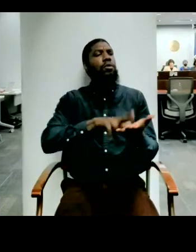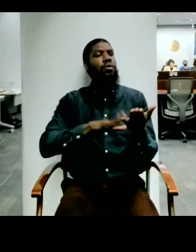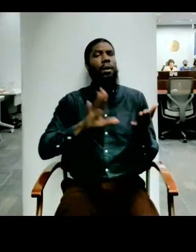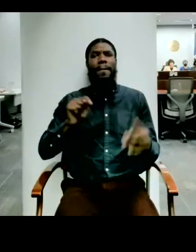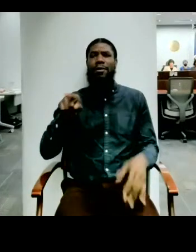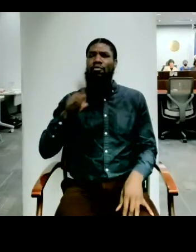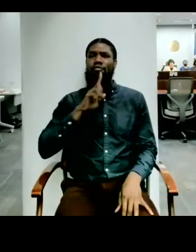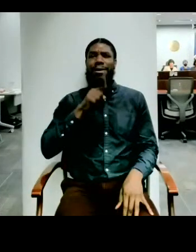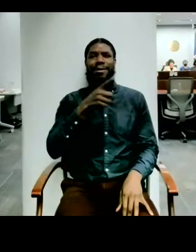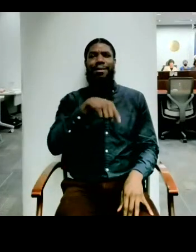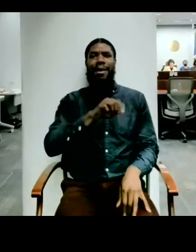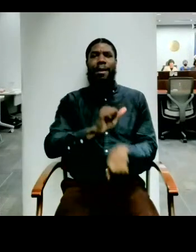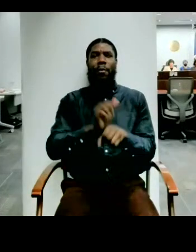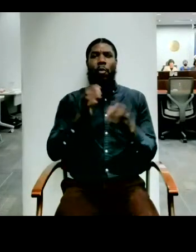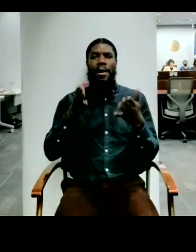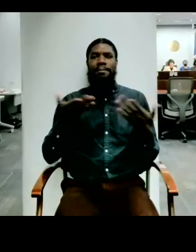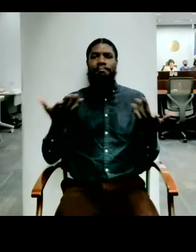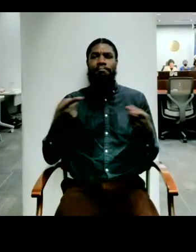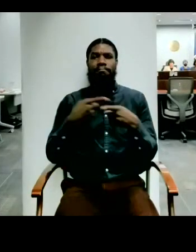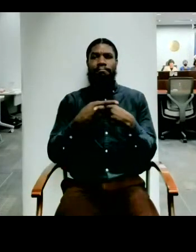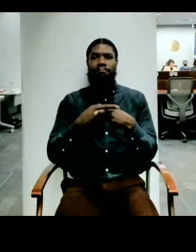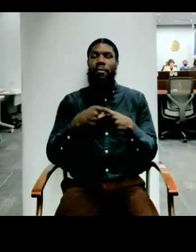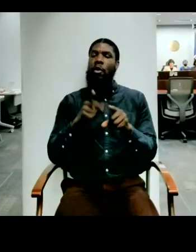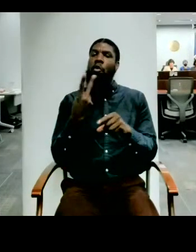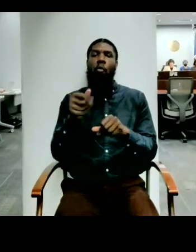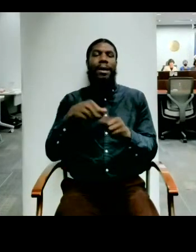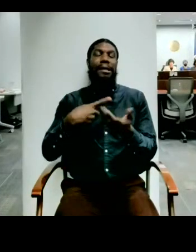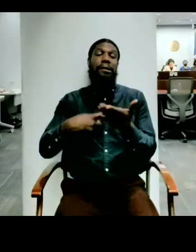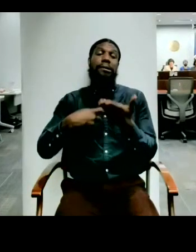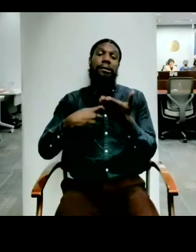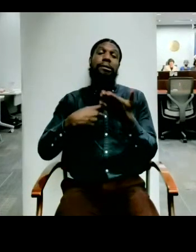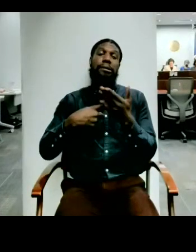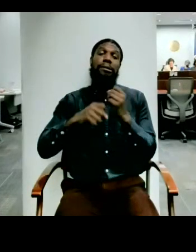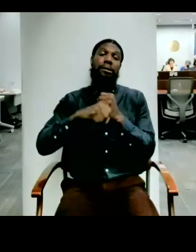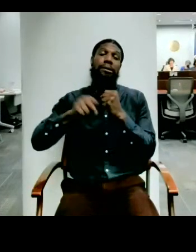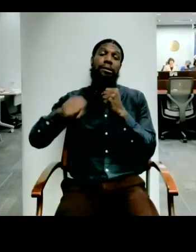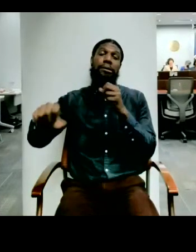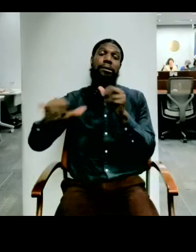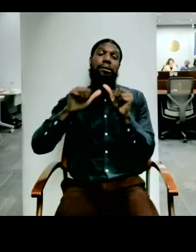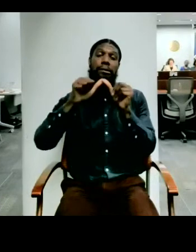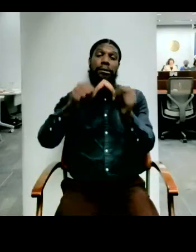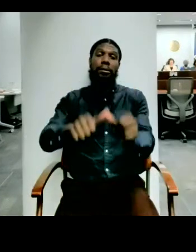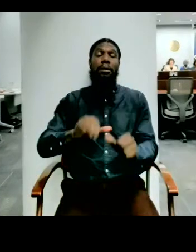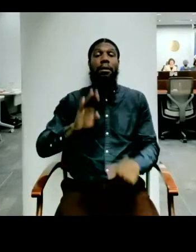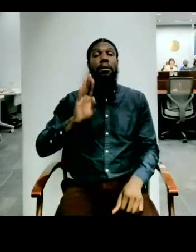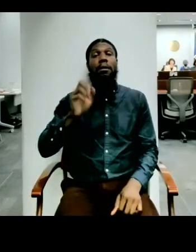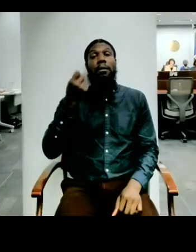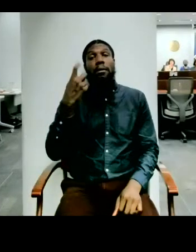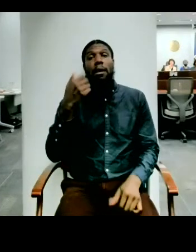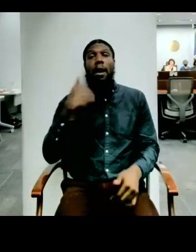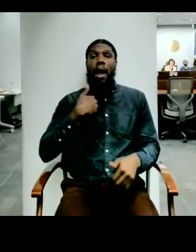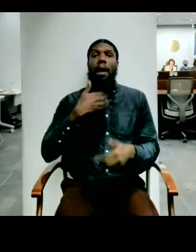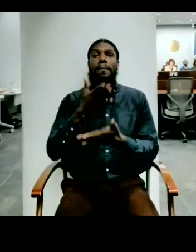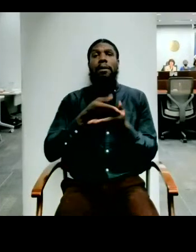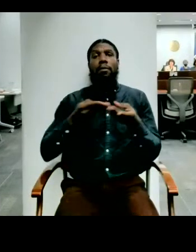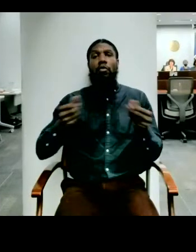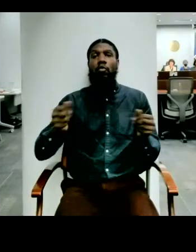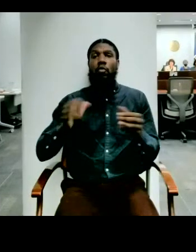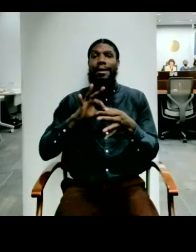I, therefore we could talk about this for days on end. I do believe there are remedies under Title VII,